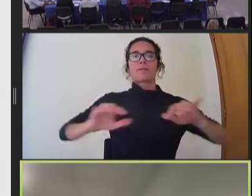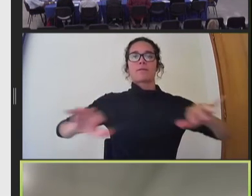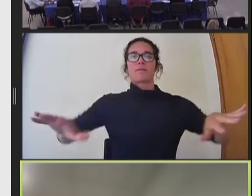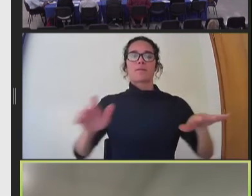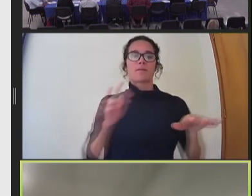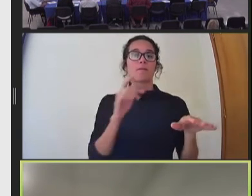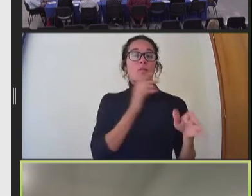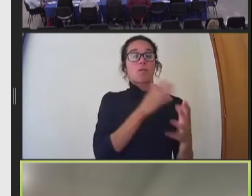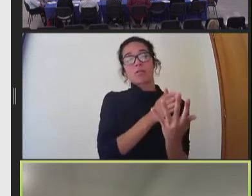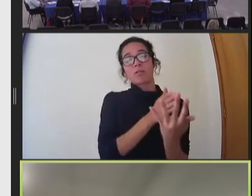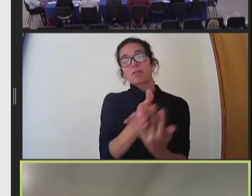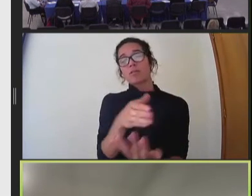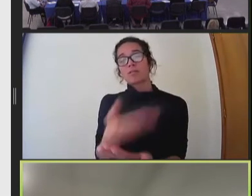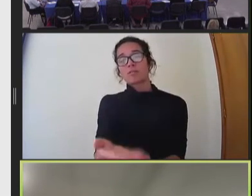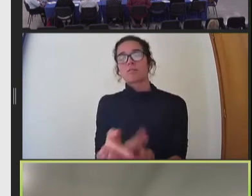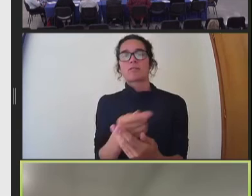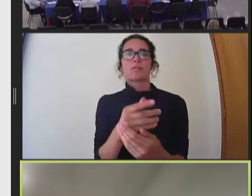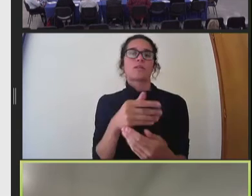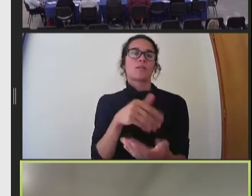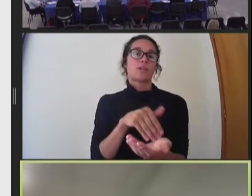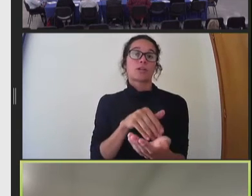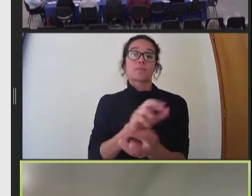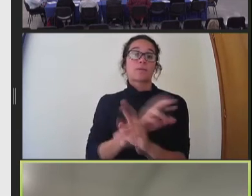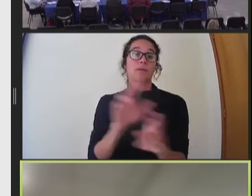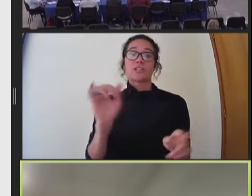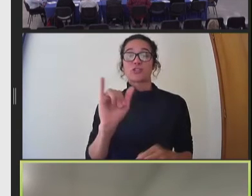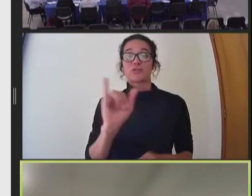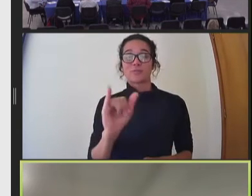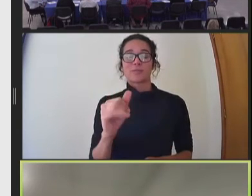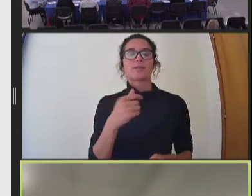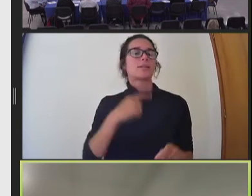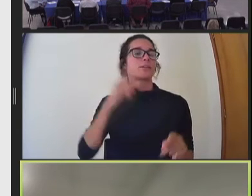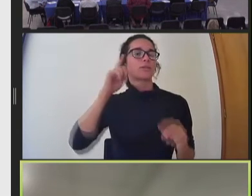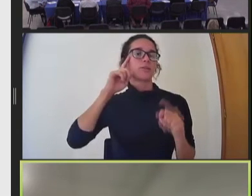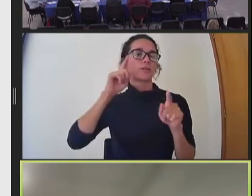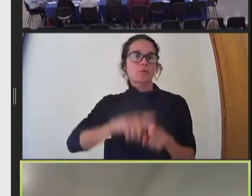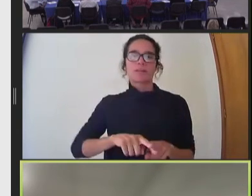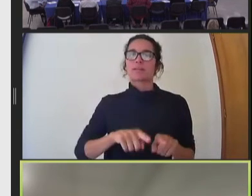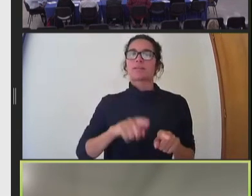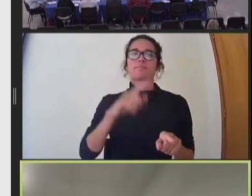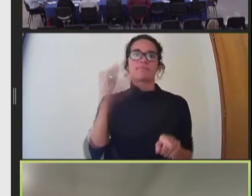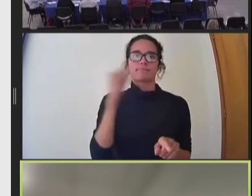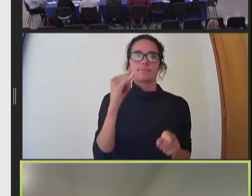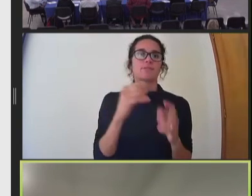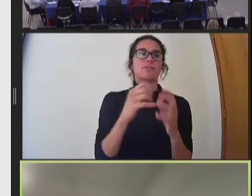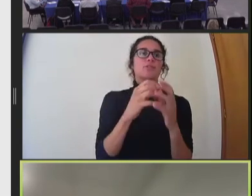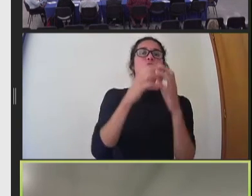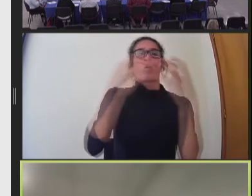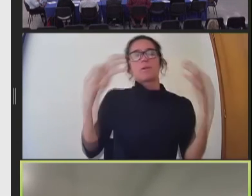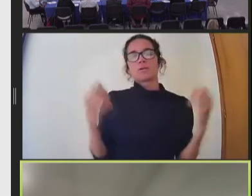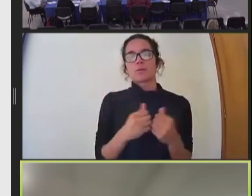And I couldn't agree with what Lorna mentioned earlier that this is somewhat like fixing a hole